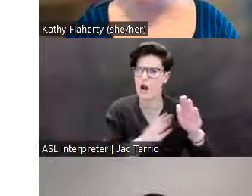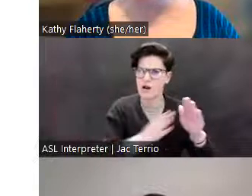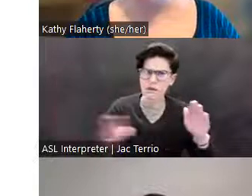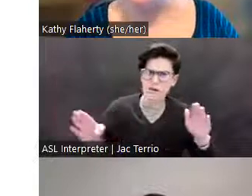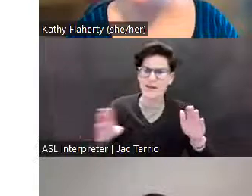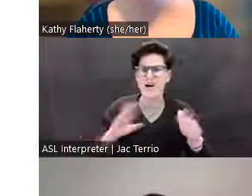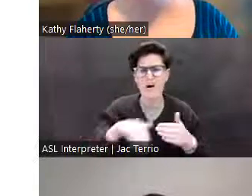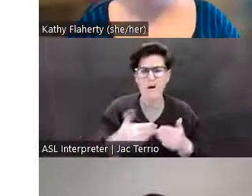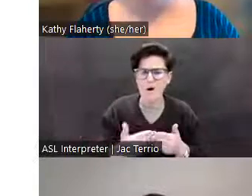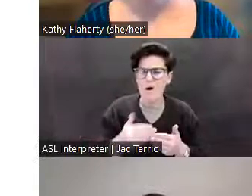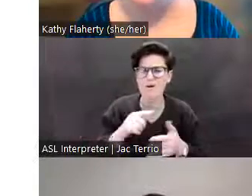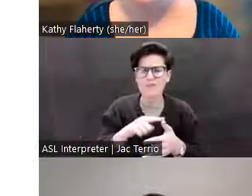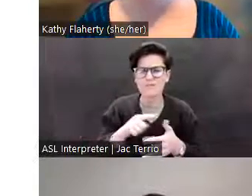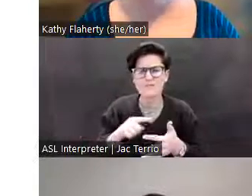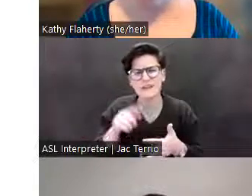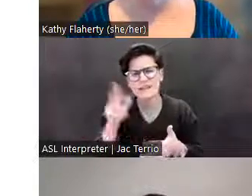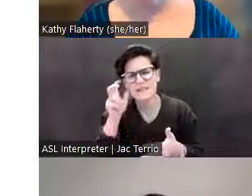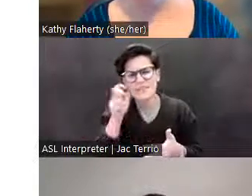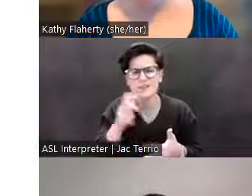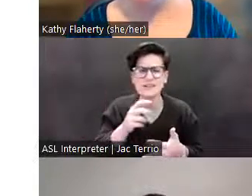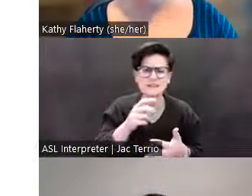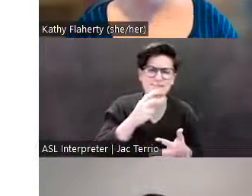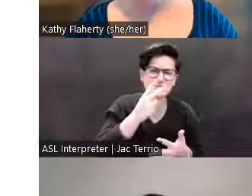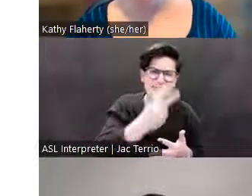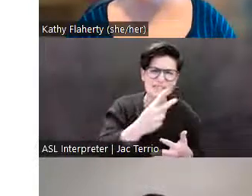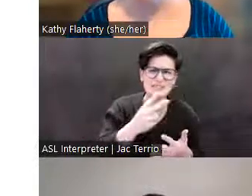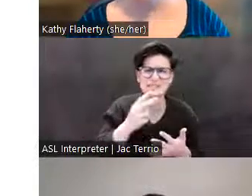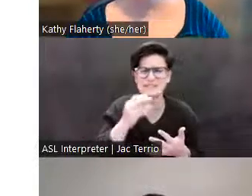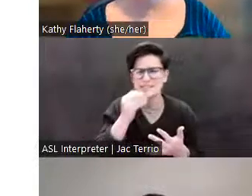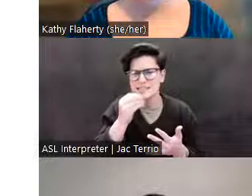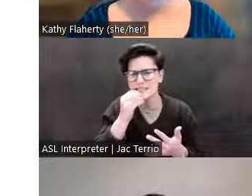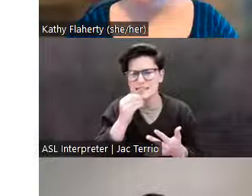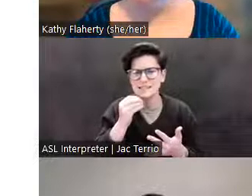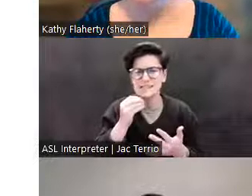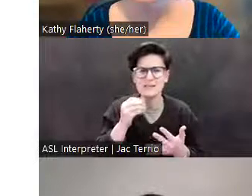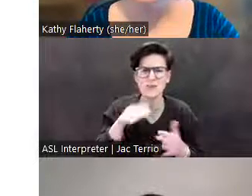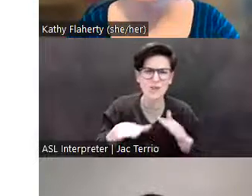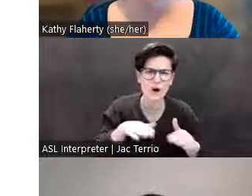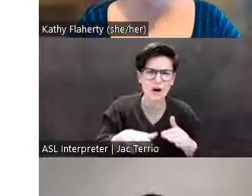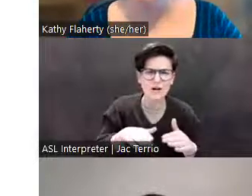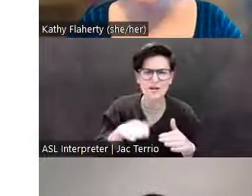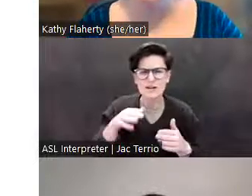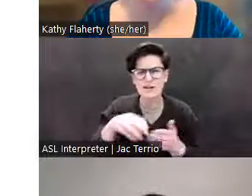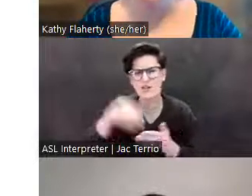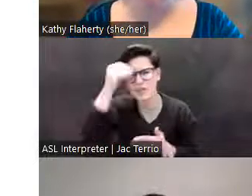sleeping, walking, learning, concentrating. 15:22:21 But it also talks about major bodily